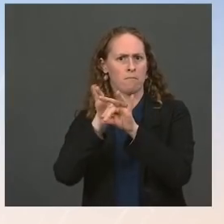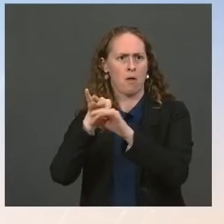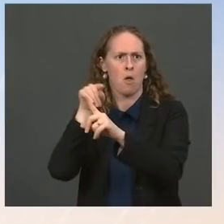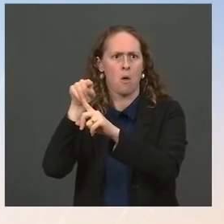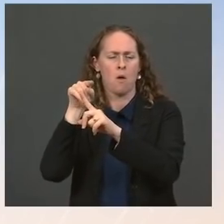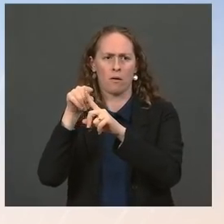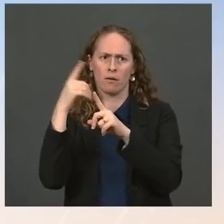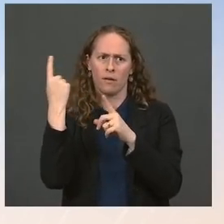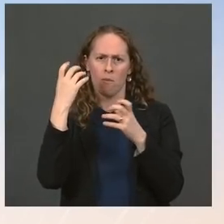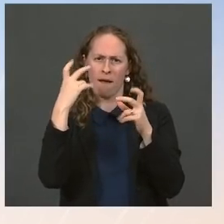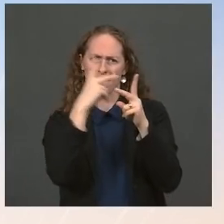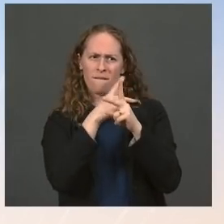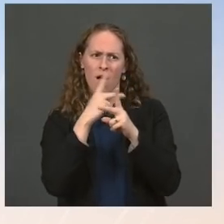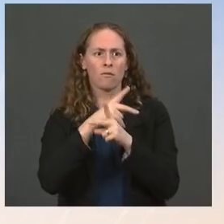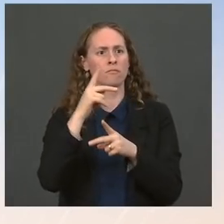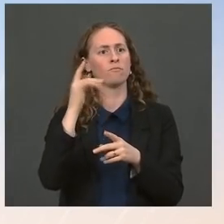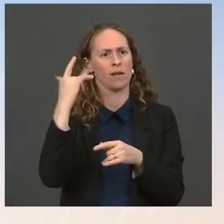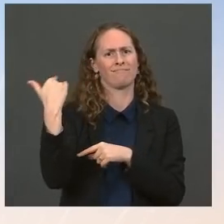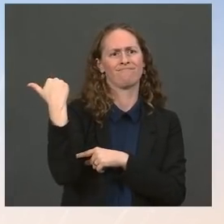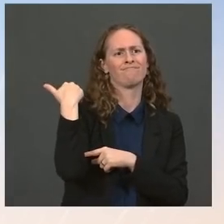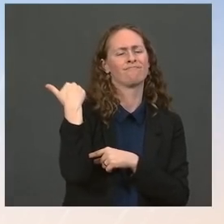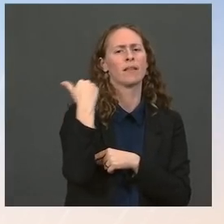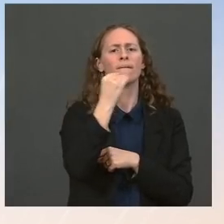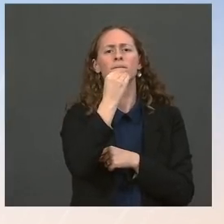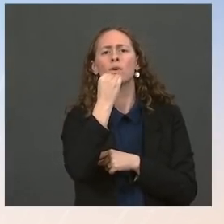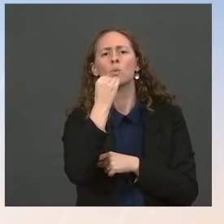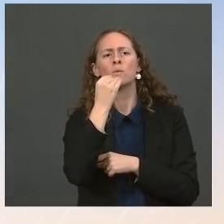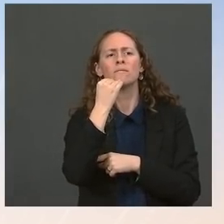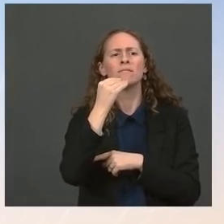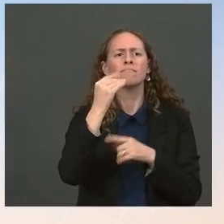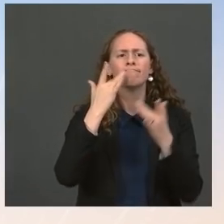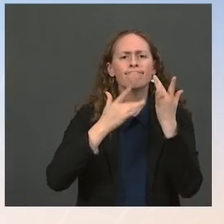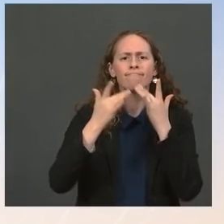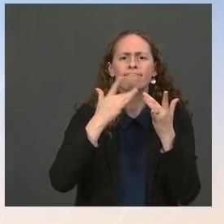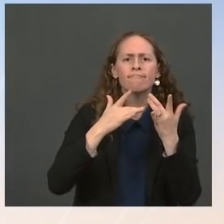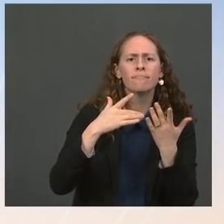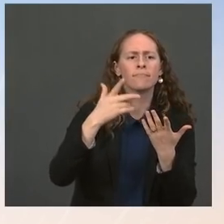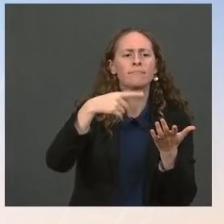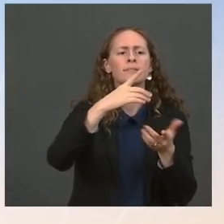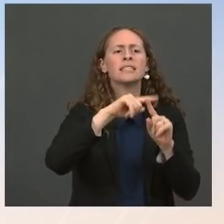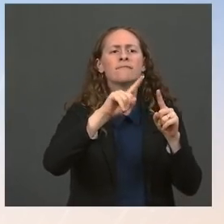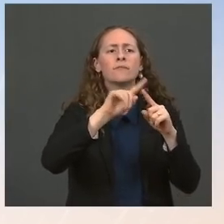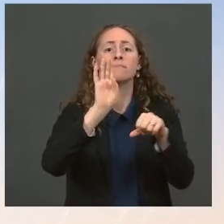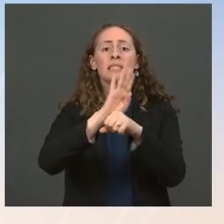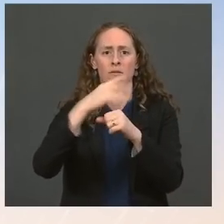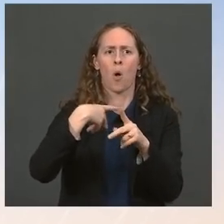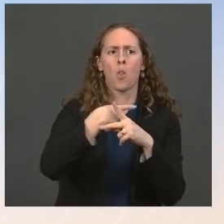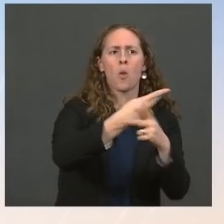the Food Supply Chain Loan Guarantee program. And I would certainly say that, over the course of the last several months,